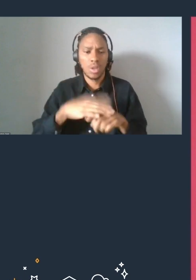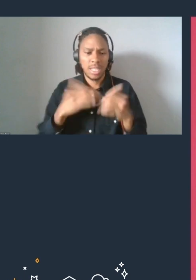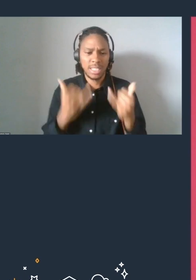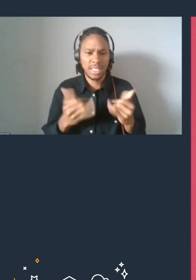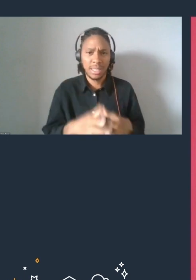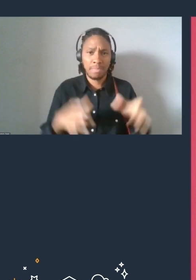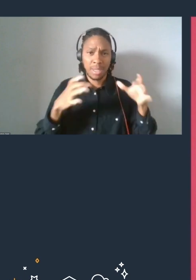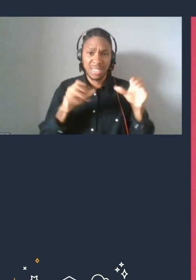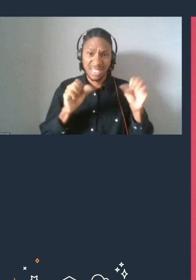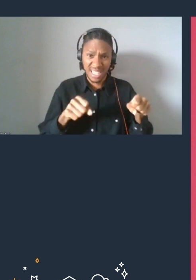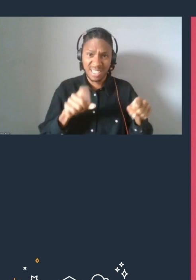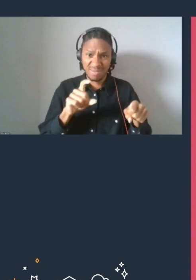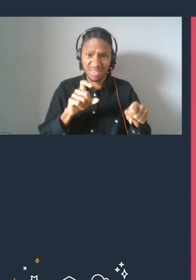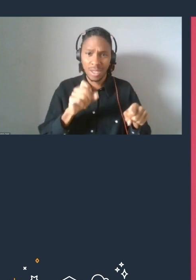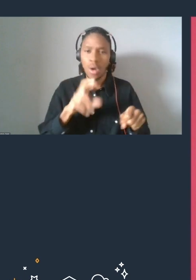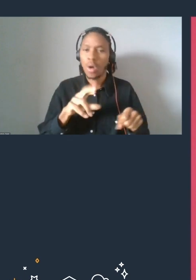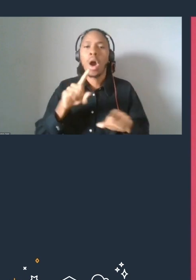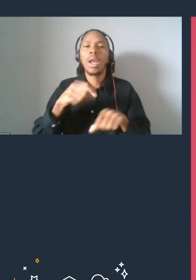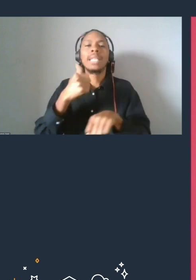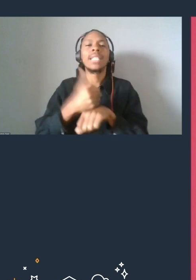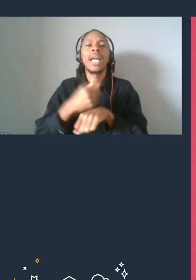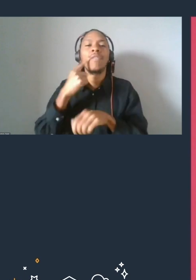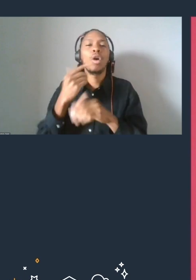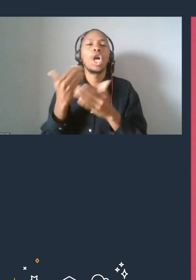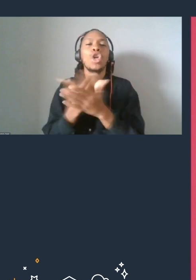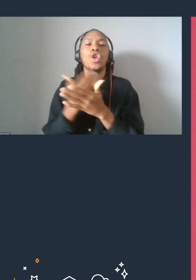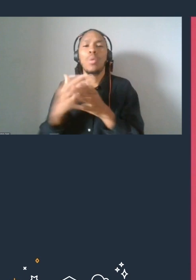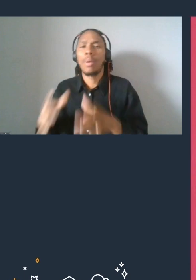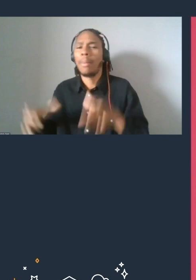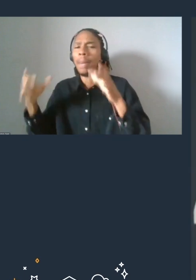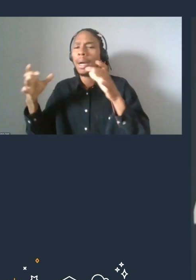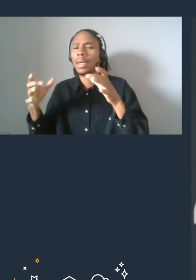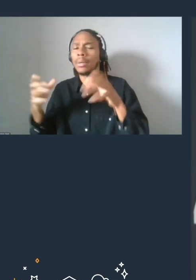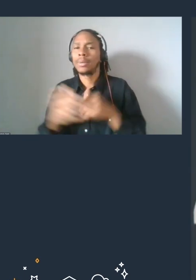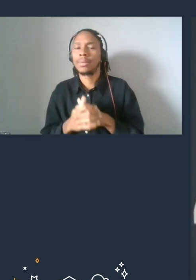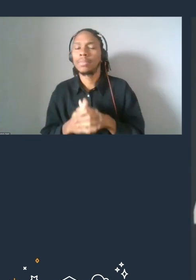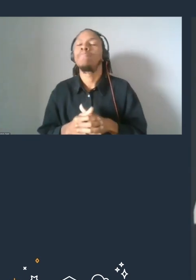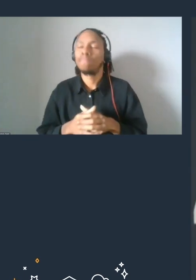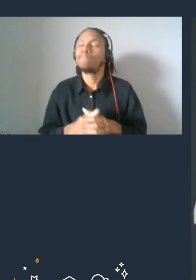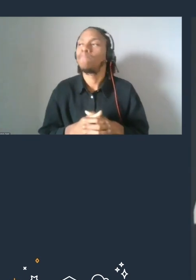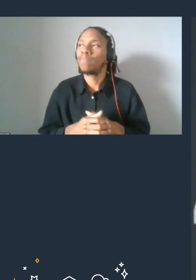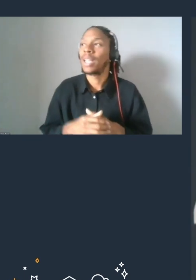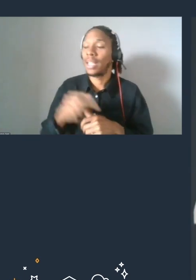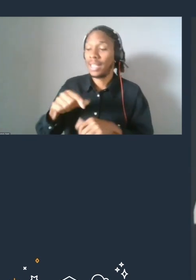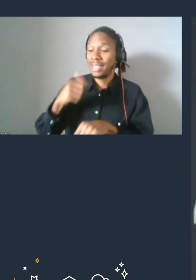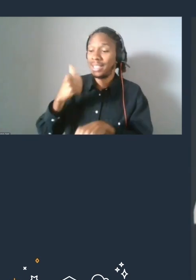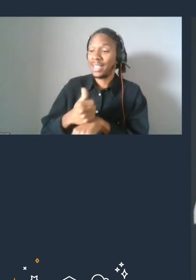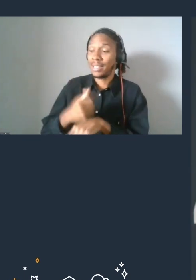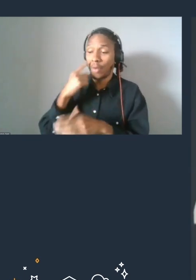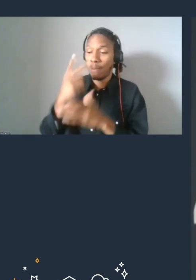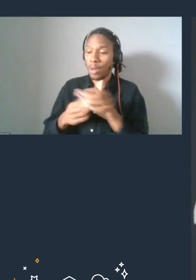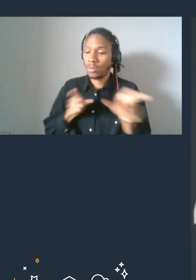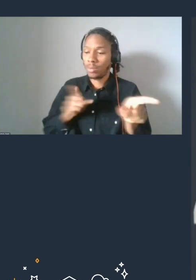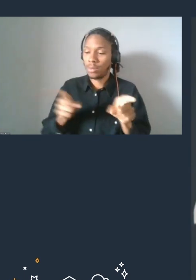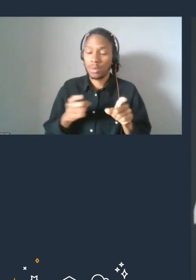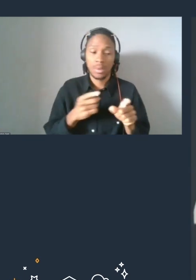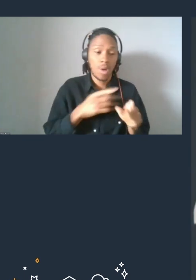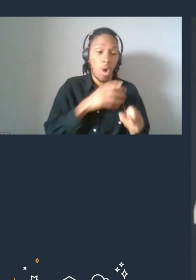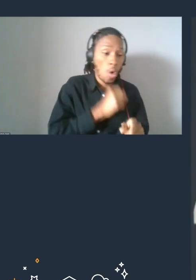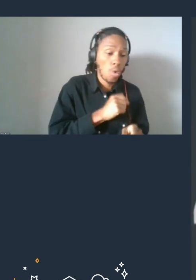Or is this only a setting for brand new buckets? Yeah, so this is a setting for both new and existing buckets, and yes,